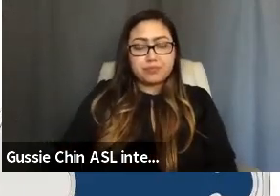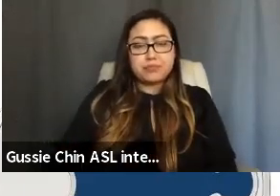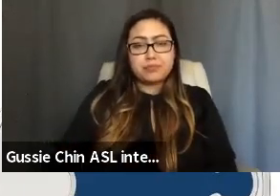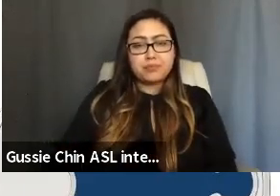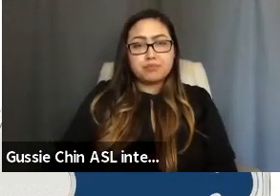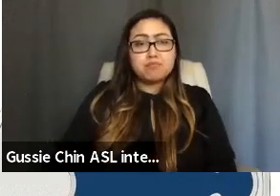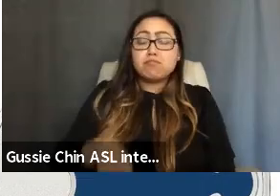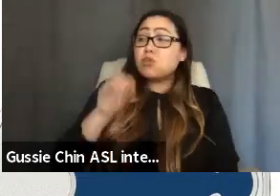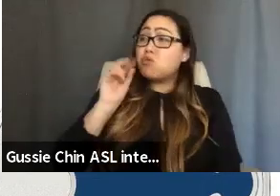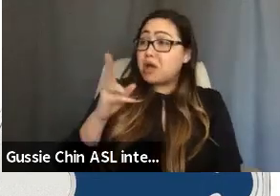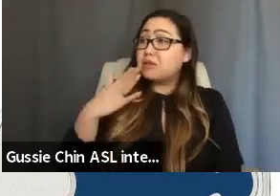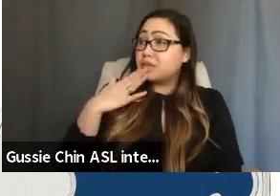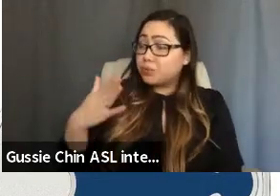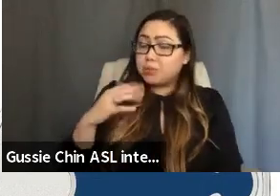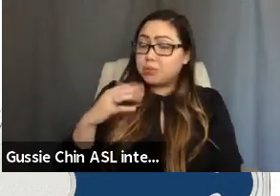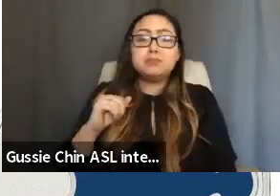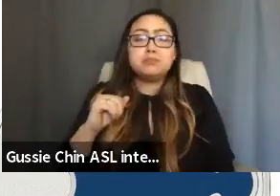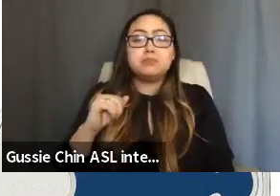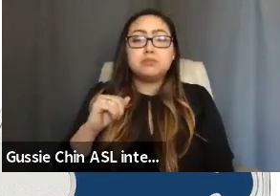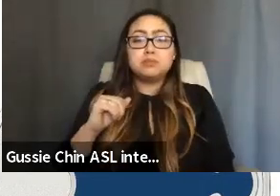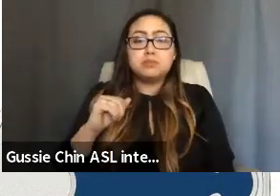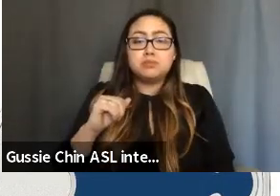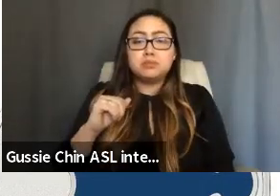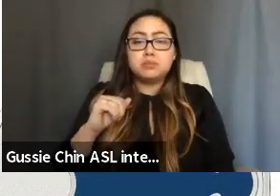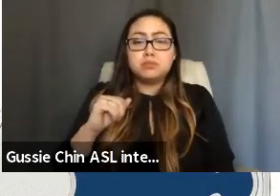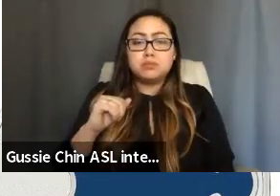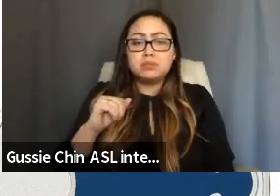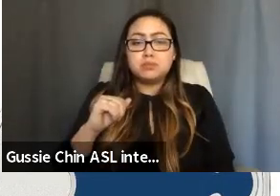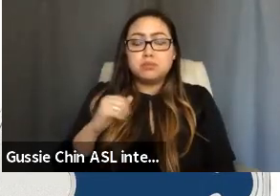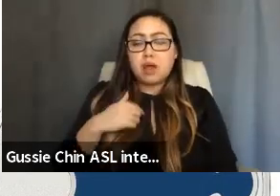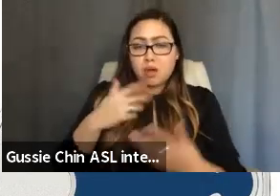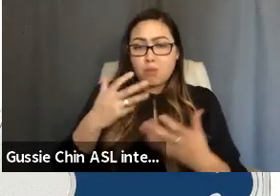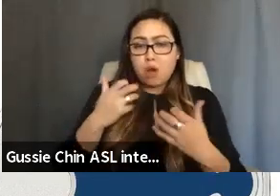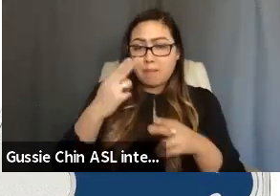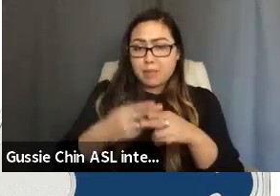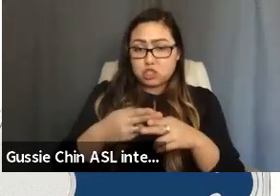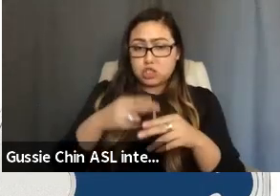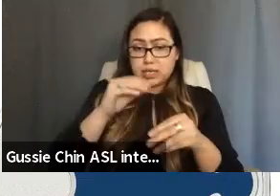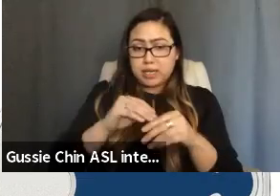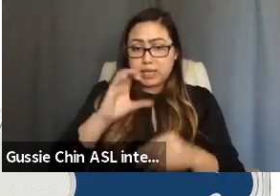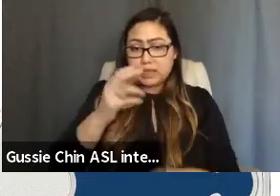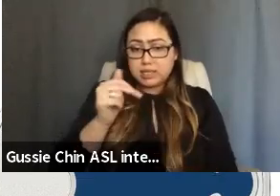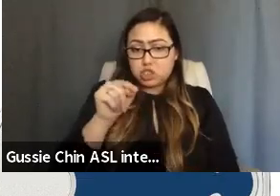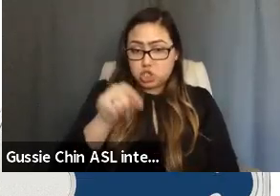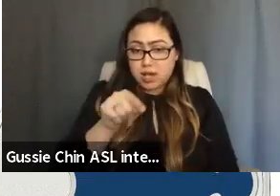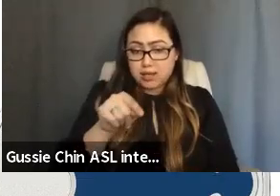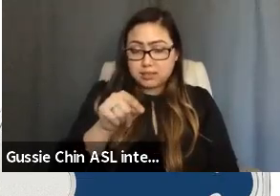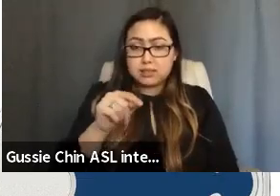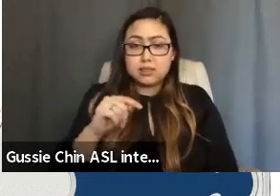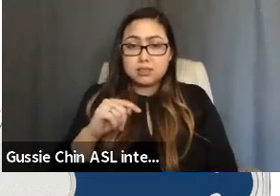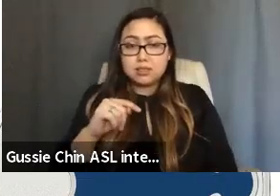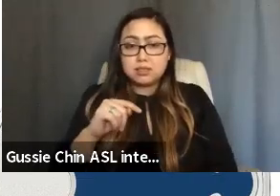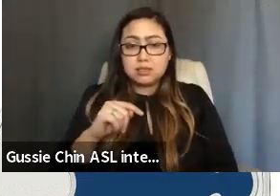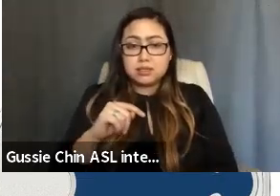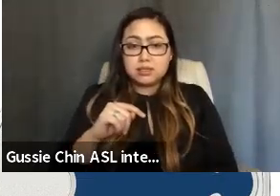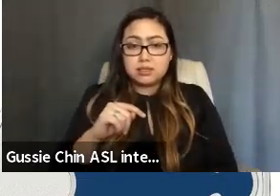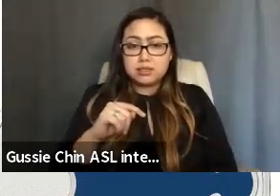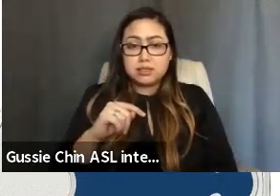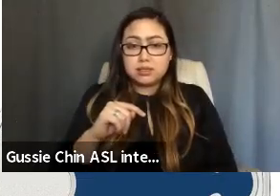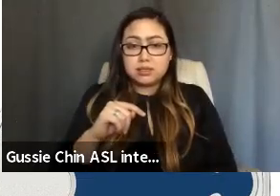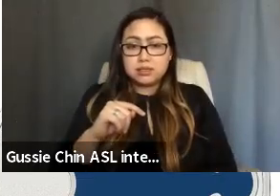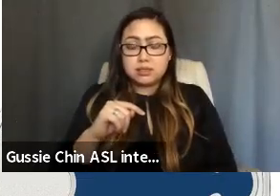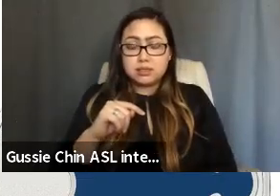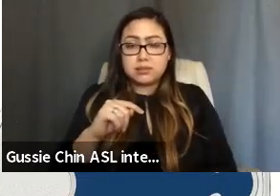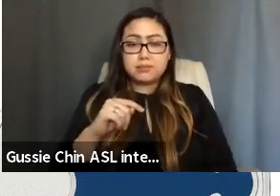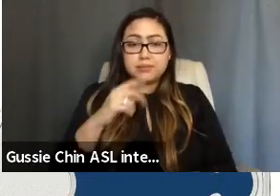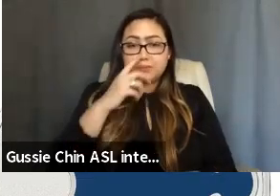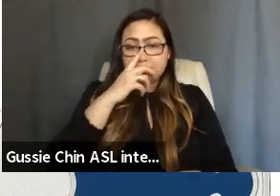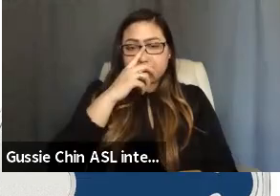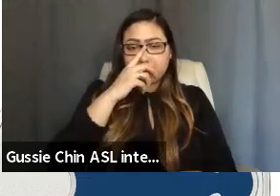Thank you. I want to point out to everyone in the chat panel, Molly McCloud put in a